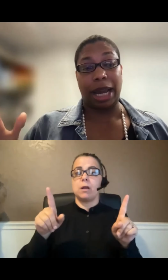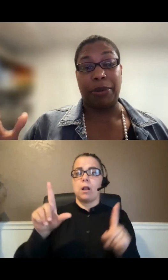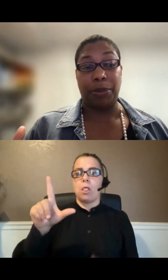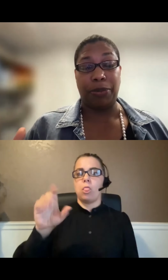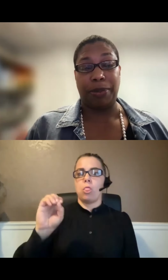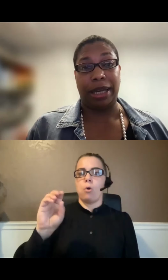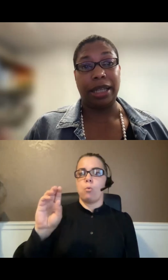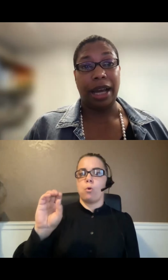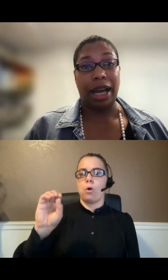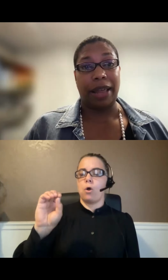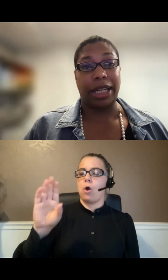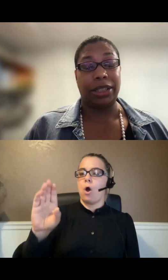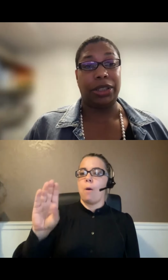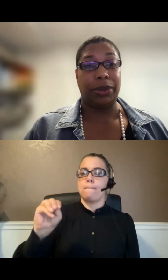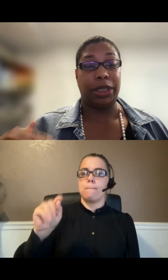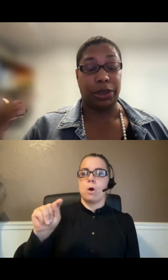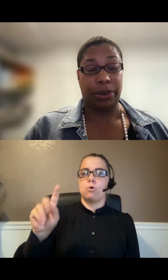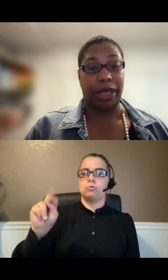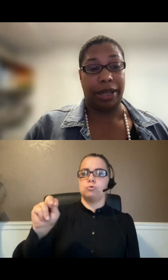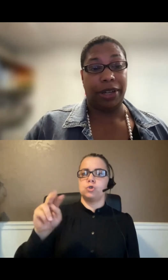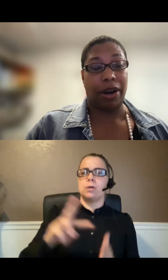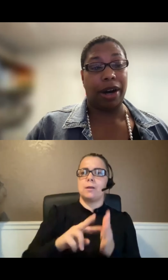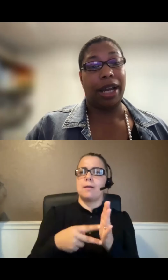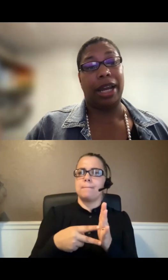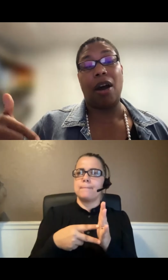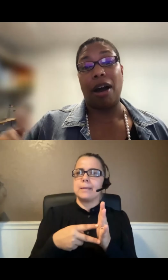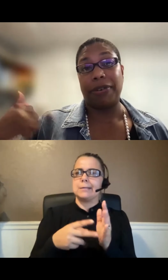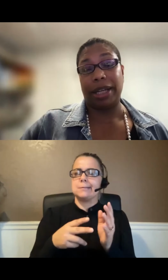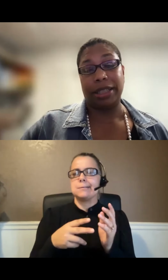is a type of movement that you can do in VR and offering